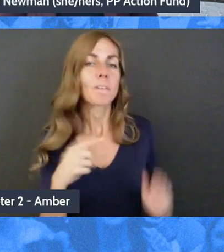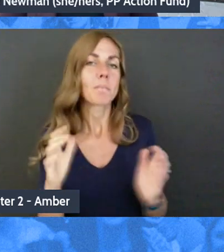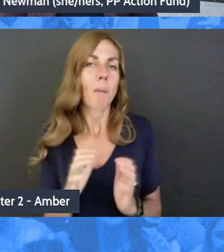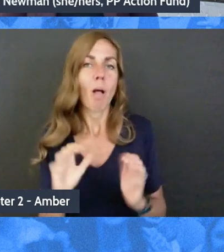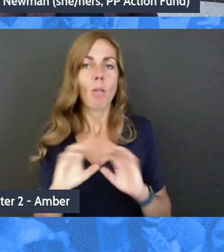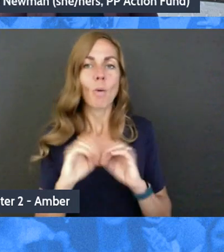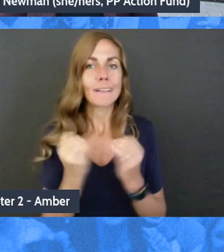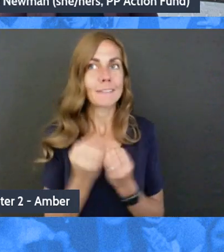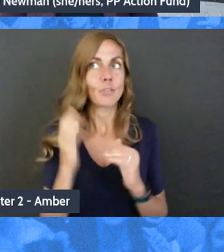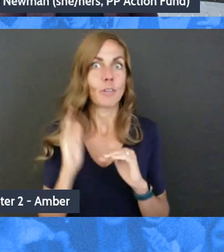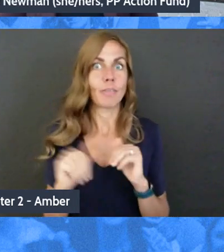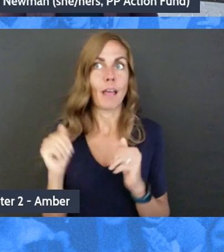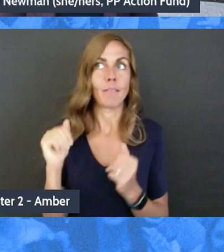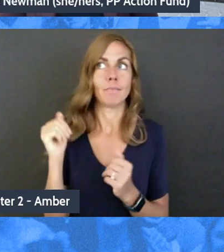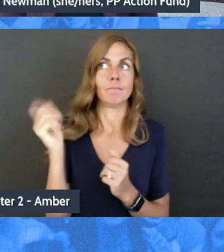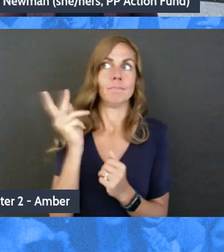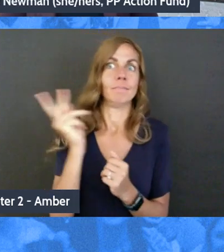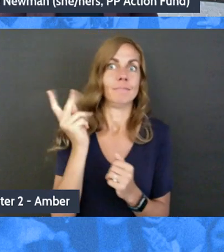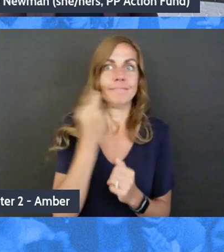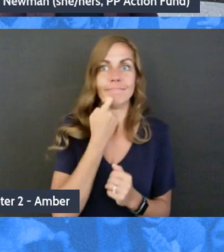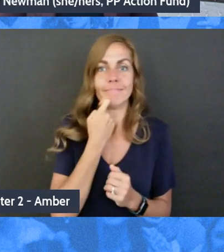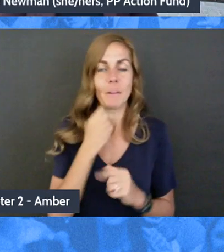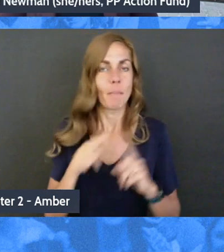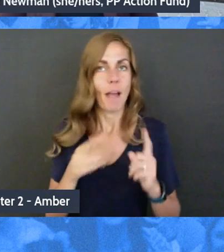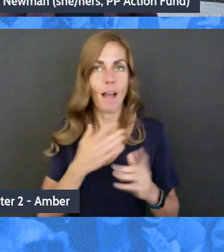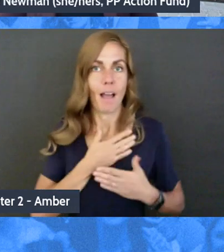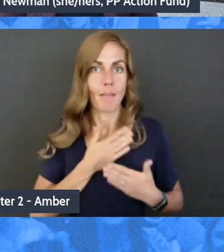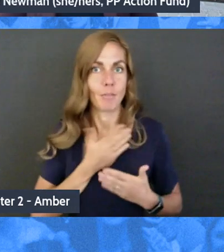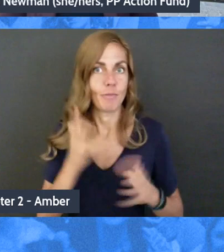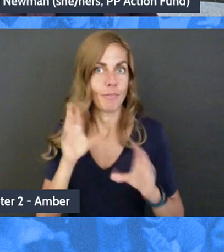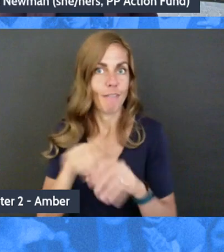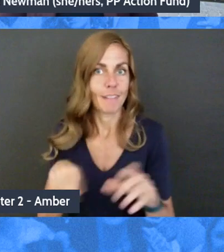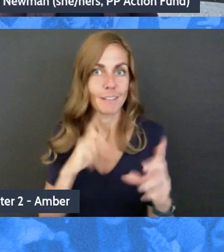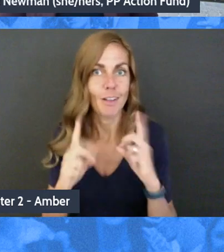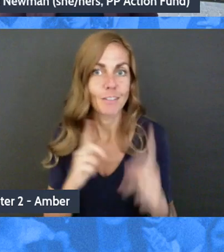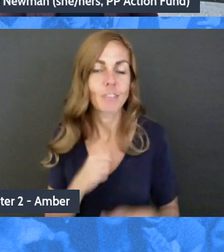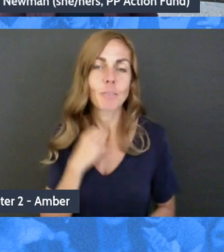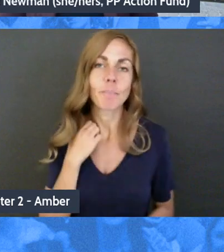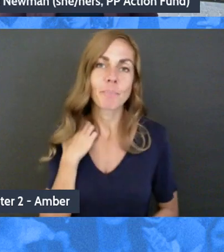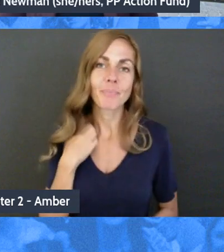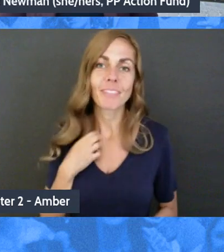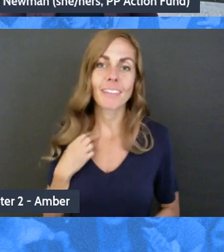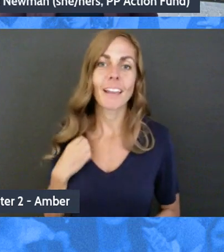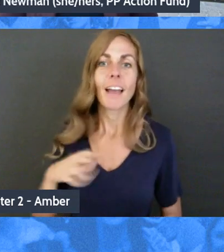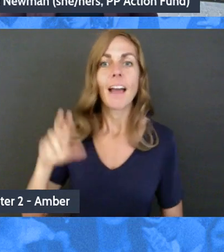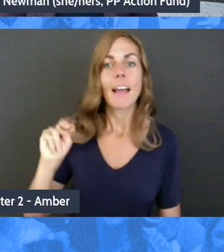that my colleagues represent and very much appreciate being part of this conversation. So NAPAWF's vision is a future